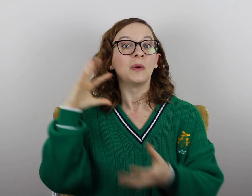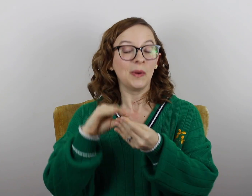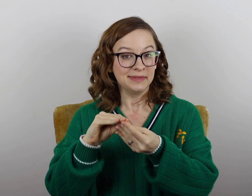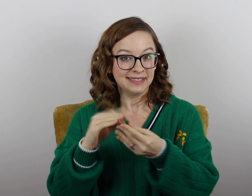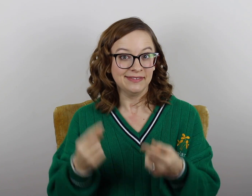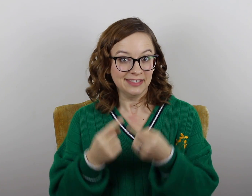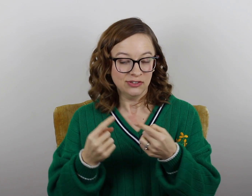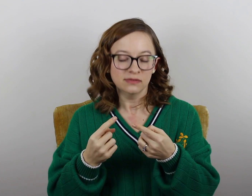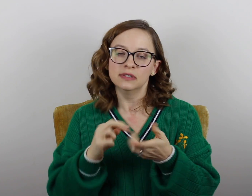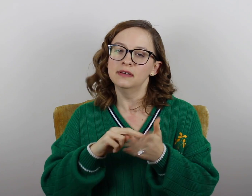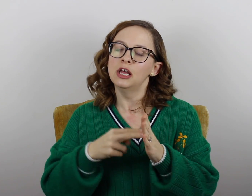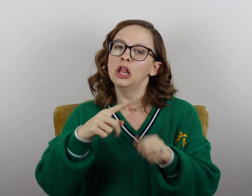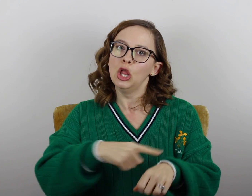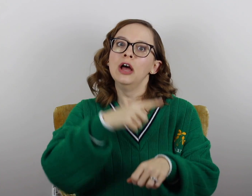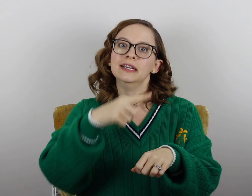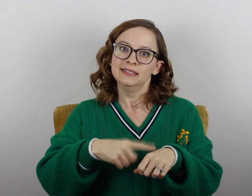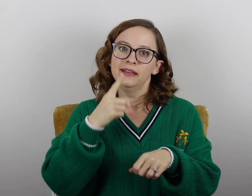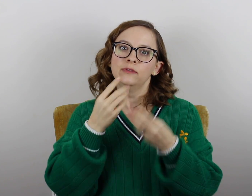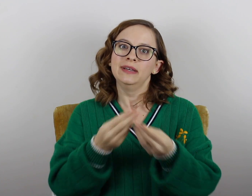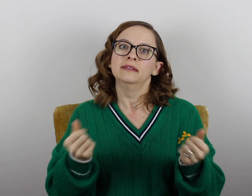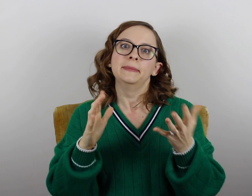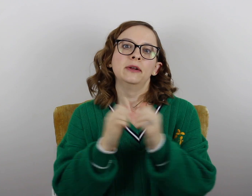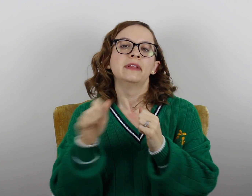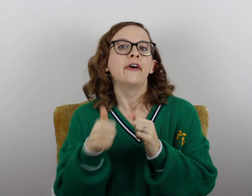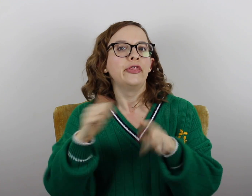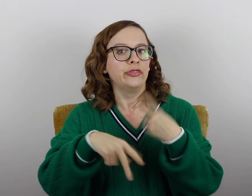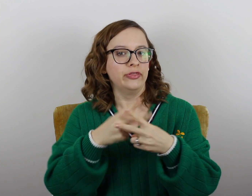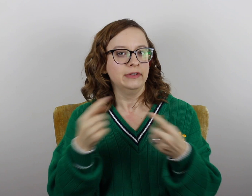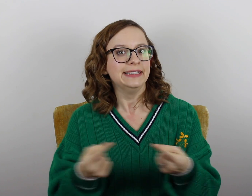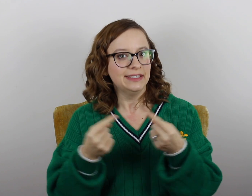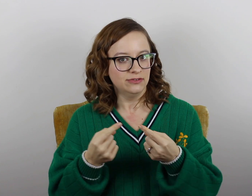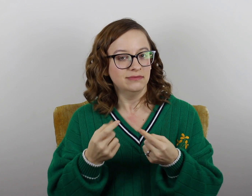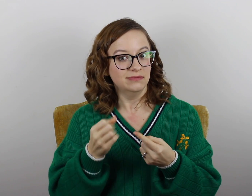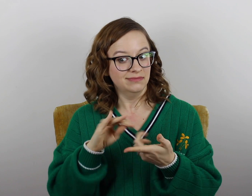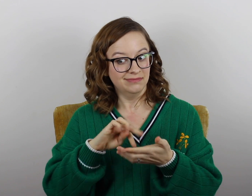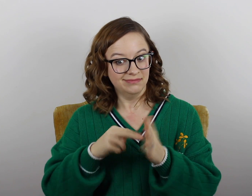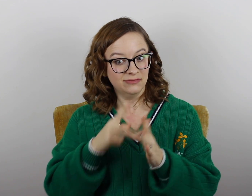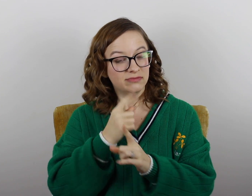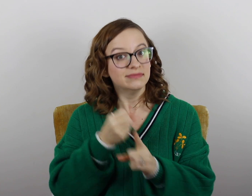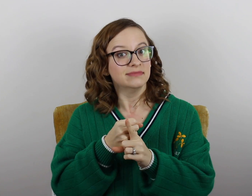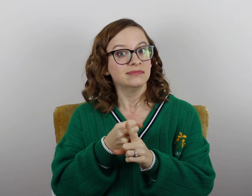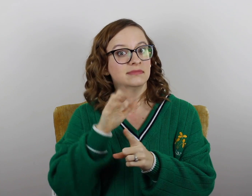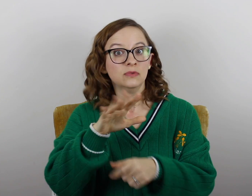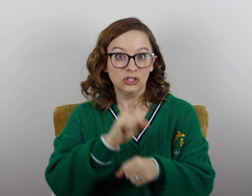So, again an RSI is a cumulative injury which will mean it will take a lot longer to heal when you compare it to other types of injuries